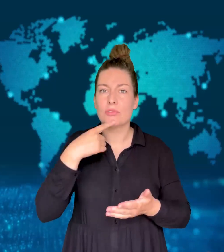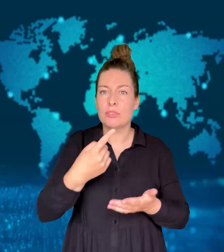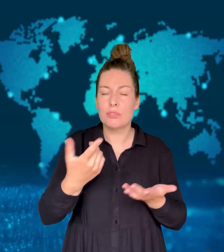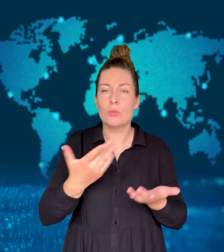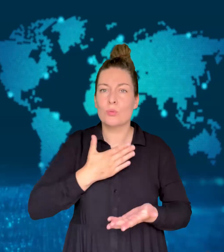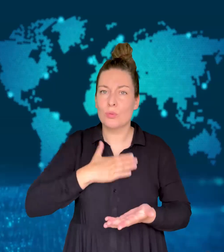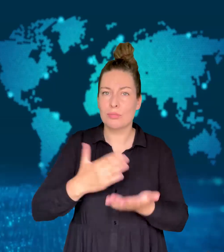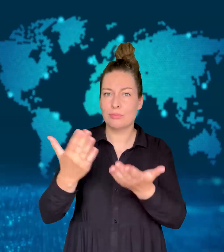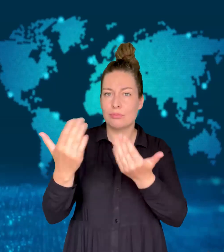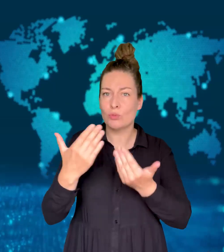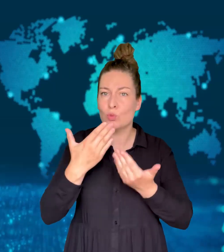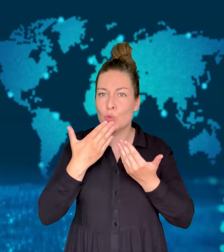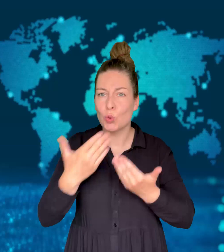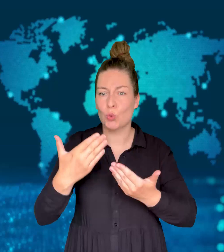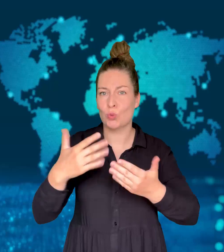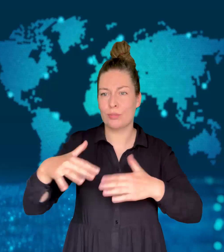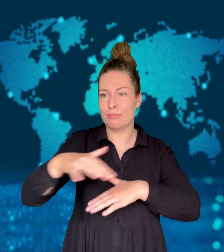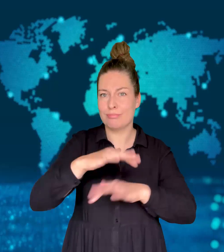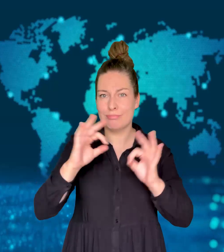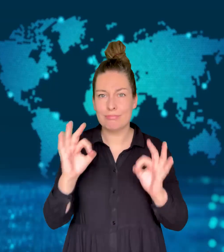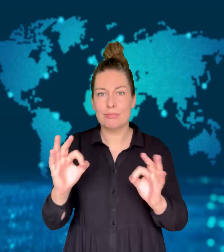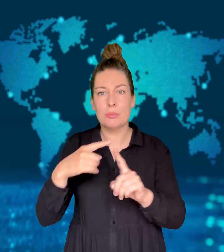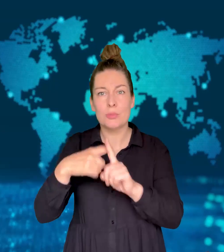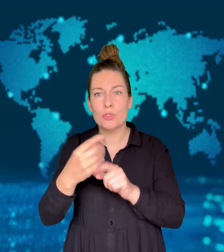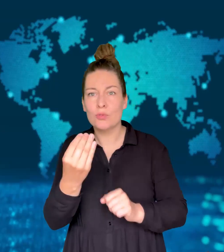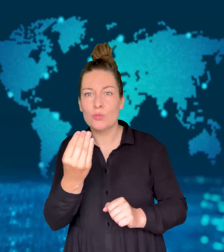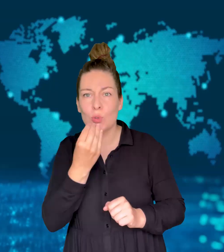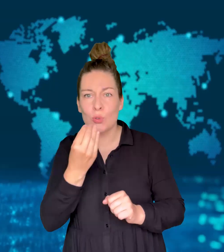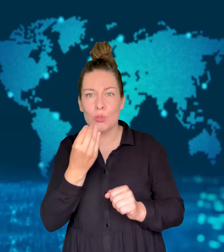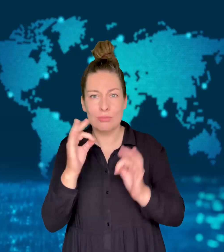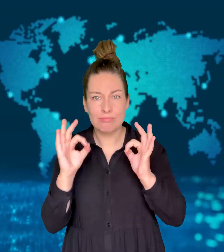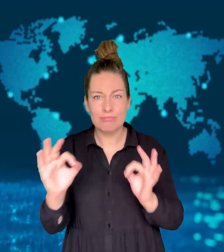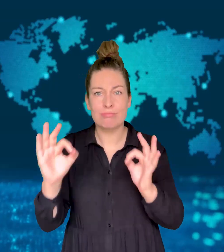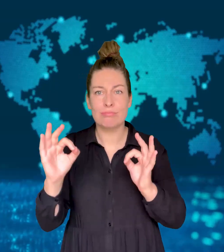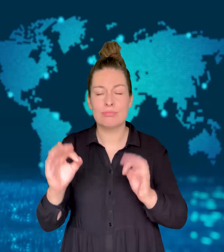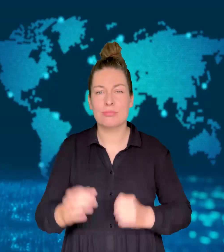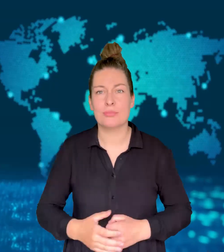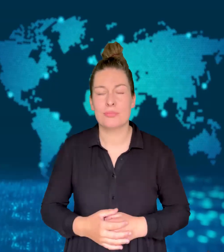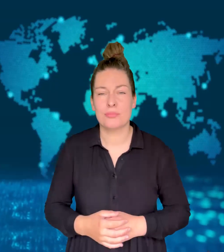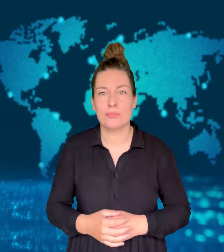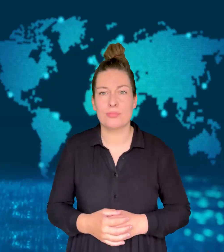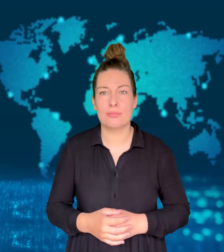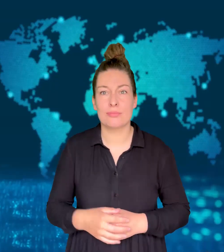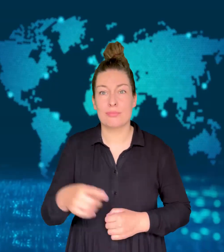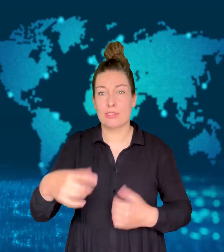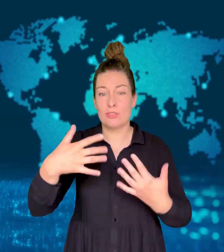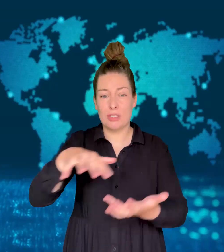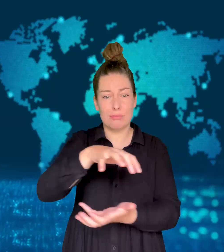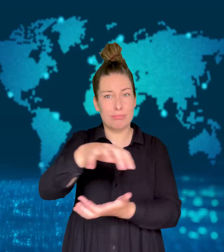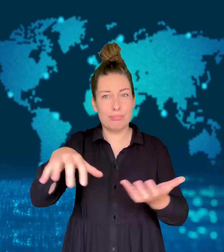The country's President declared a state of emergency and nighttime curfews